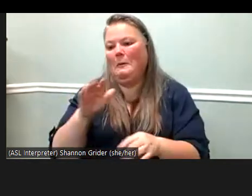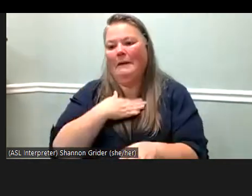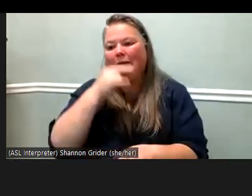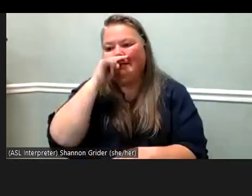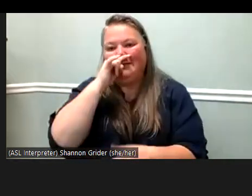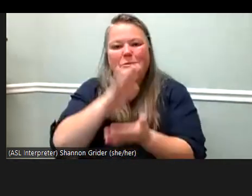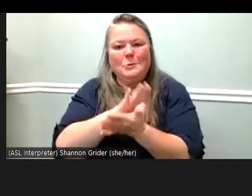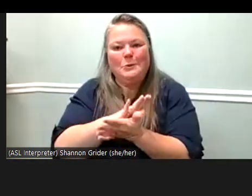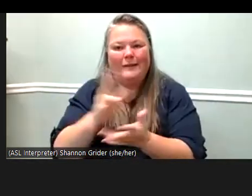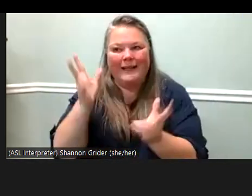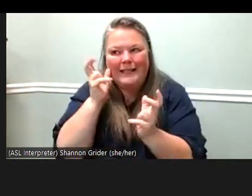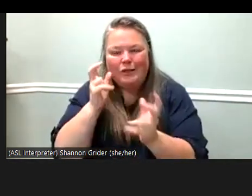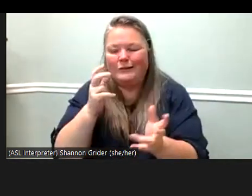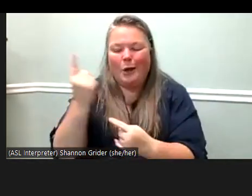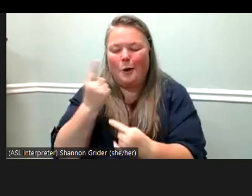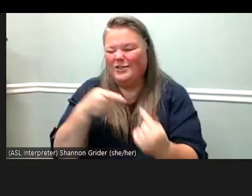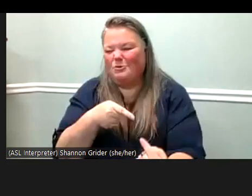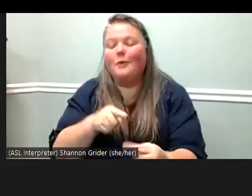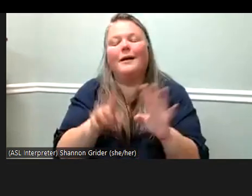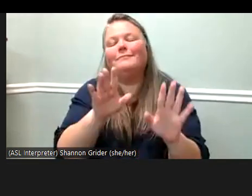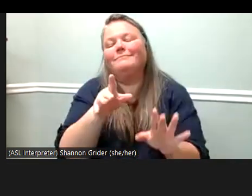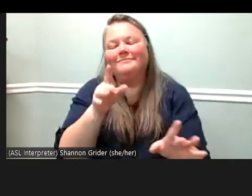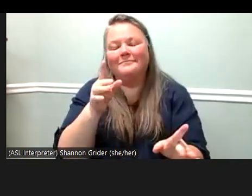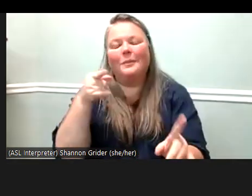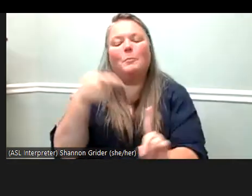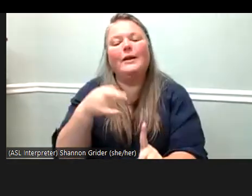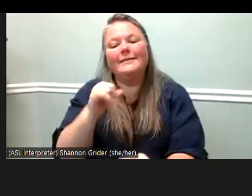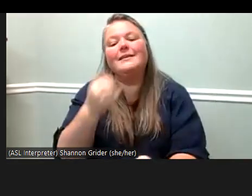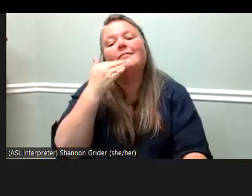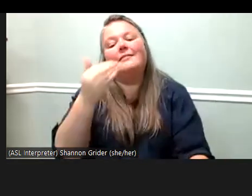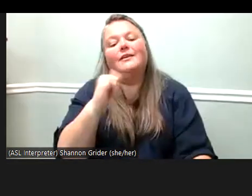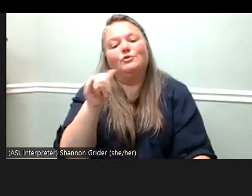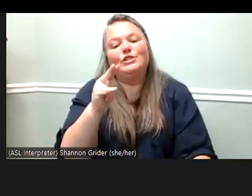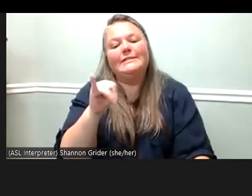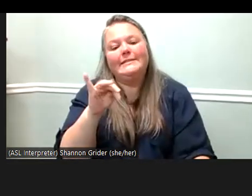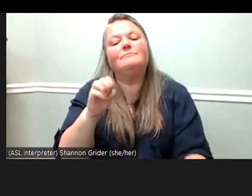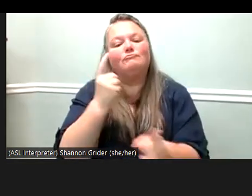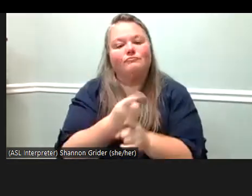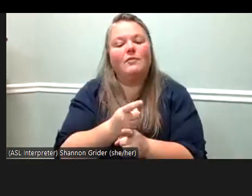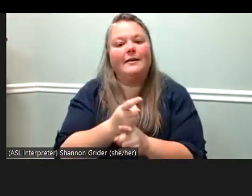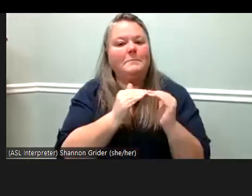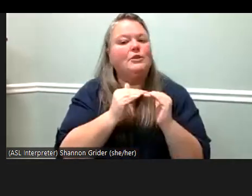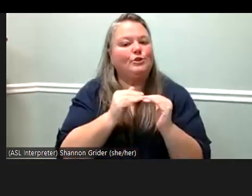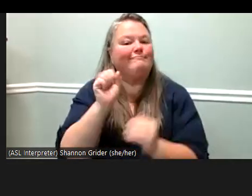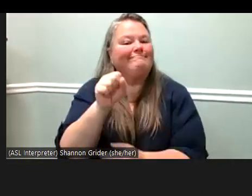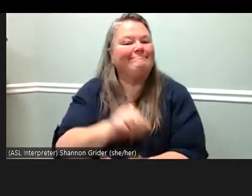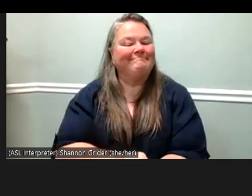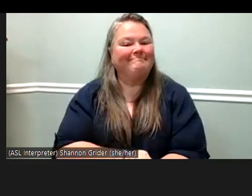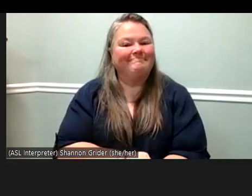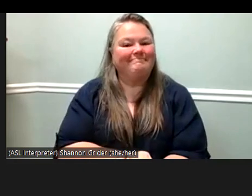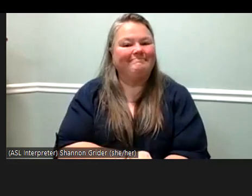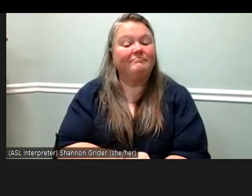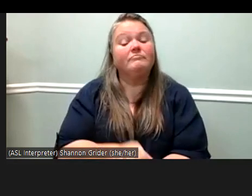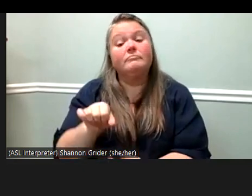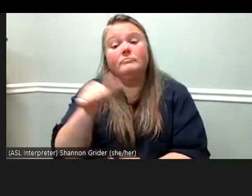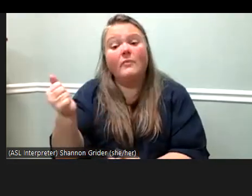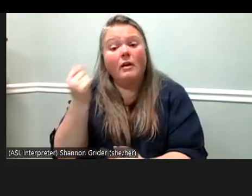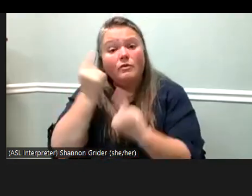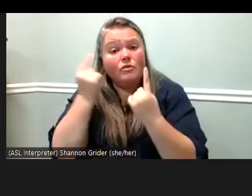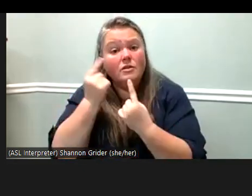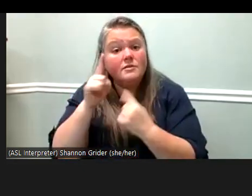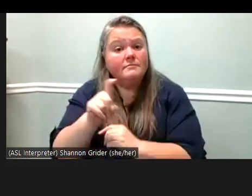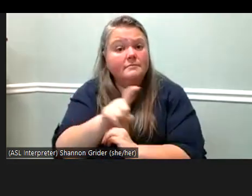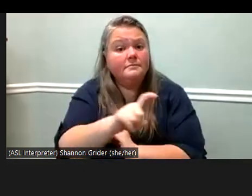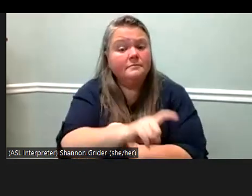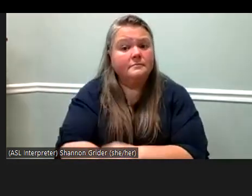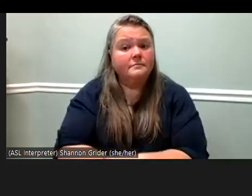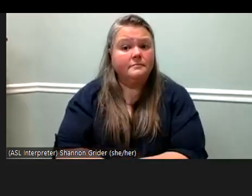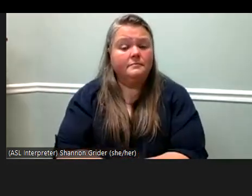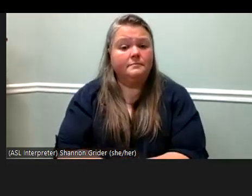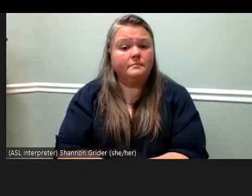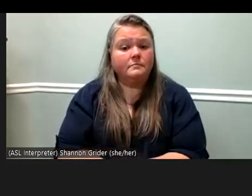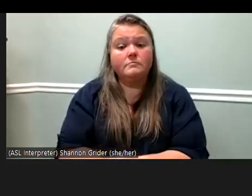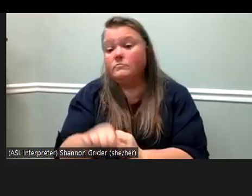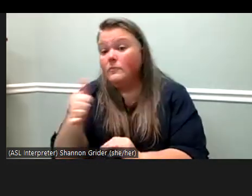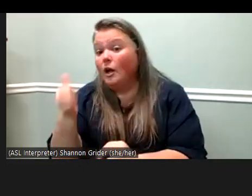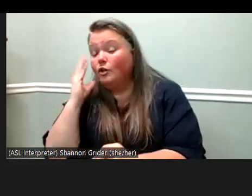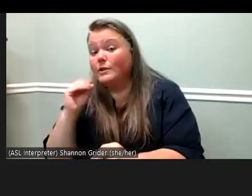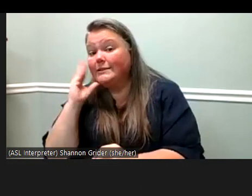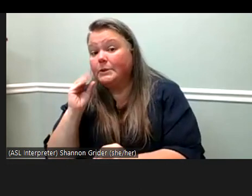AND THEY'RE NOT GIVING IT TO ME BECAUSE I CAN'T HEAR THEM, RIGHT, THAT WE CAN RELATE TO EACH OTHER. THAT WAS JUST AN EXAMPLE. IT'S ALWAYS HARD FOR ME TO HEAR IN